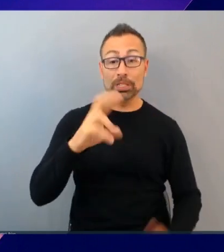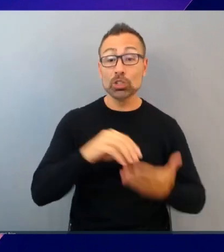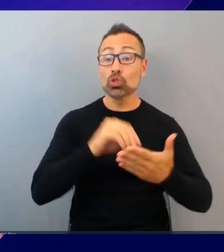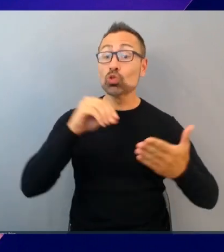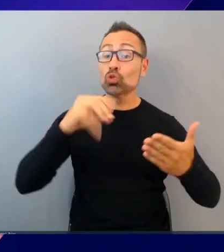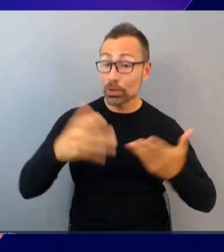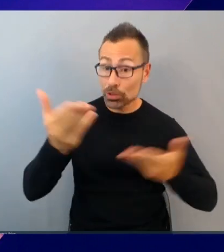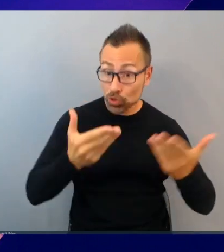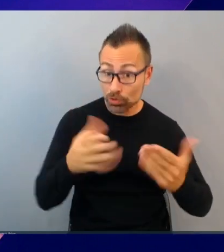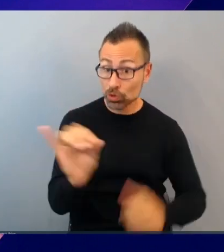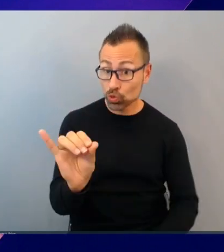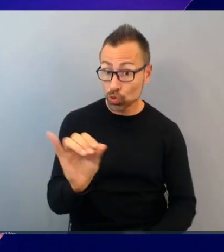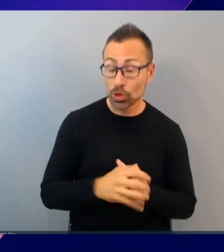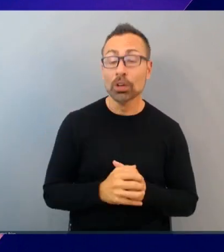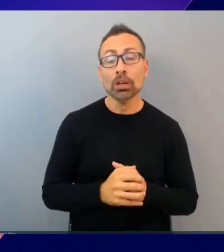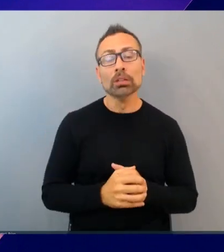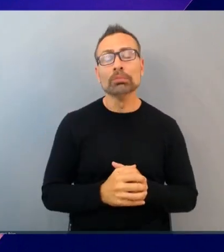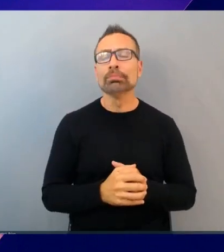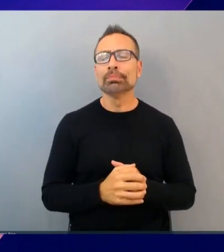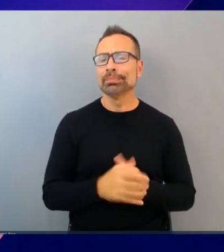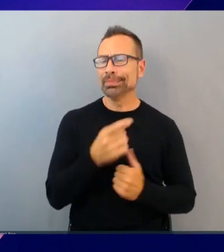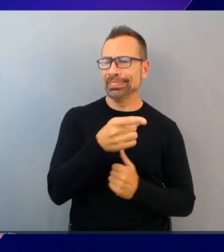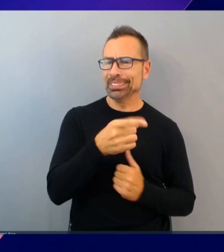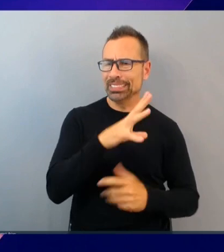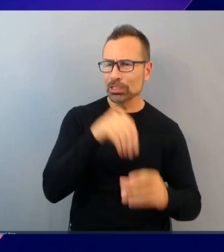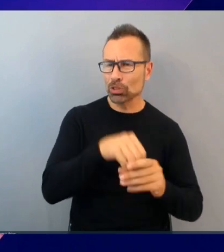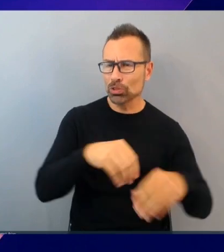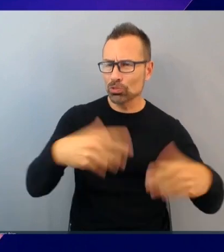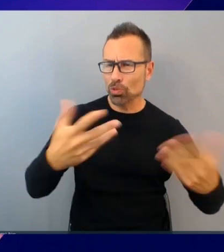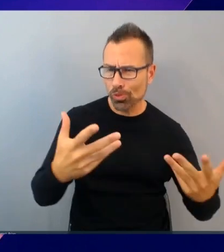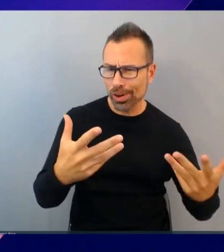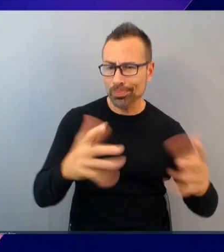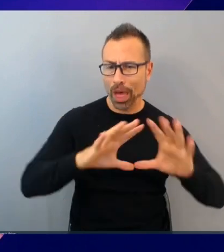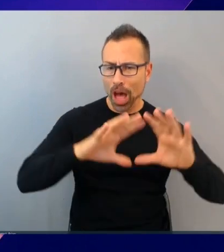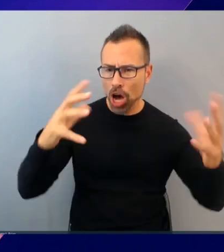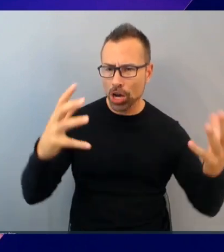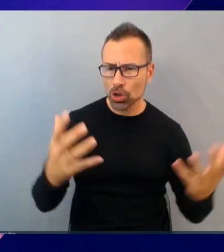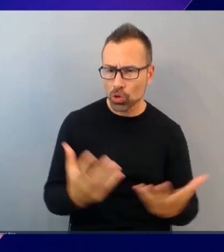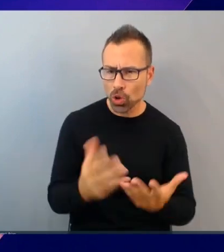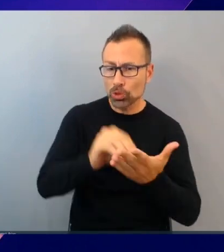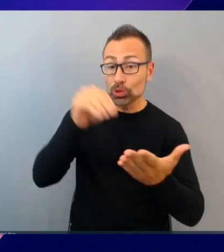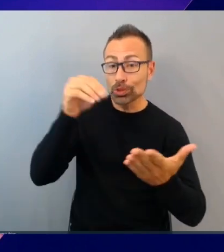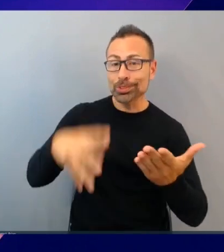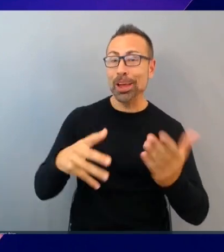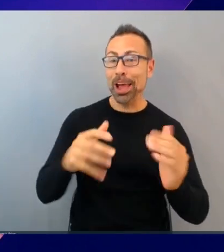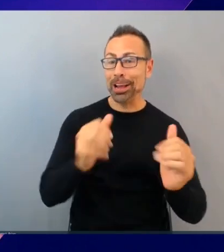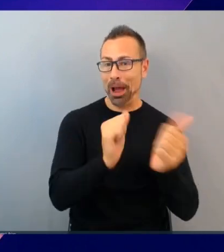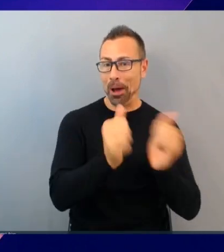which consists of a global student competition, where students can get started for free